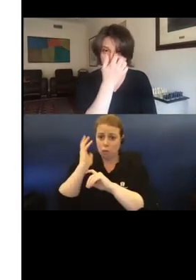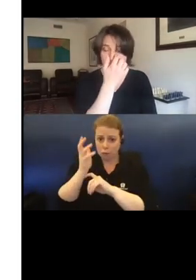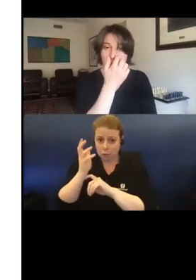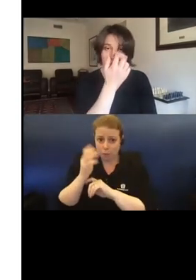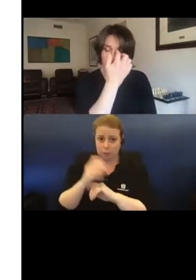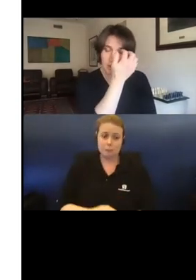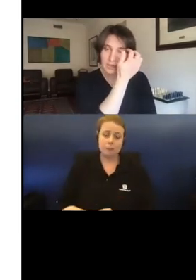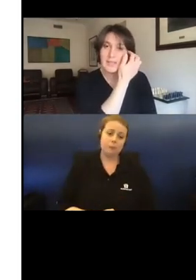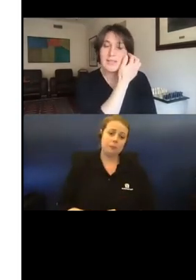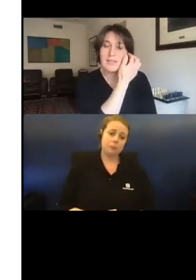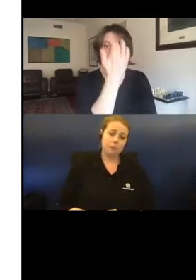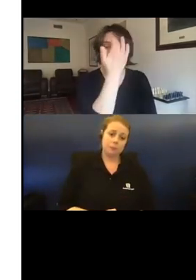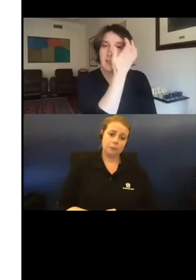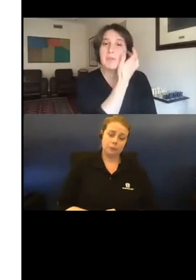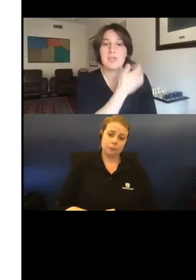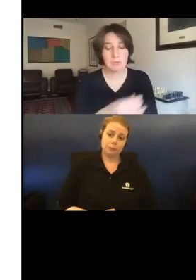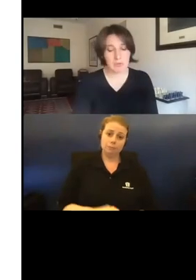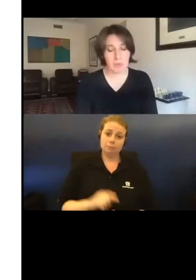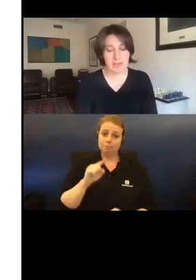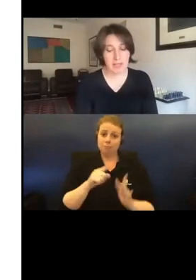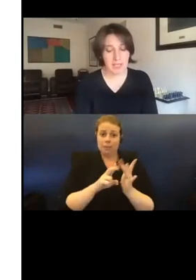installation is at the living museum of the west location